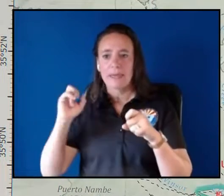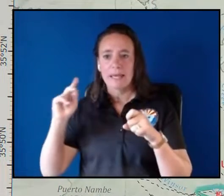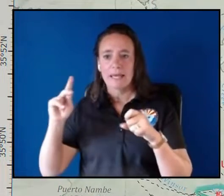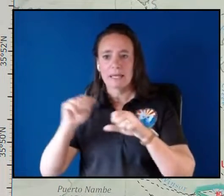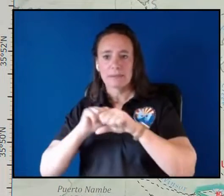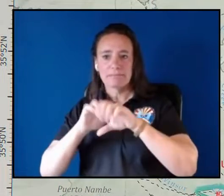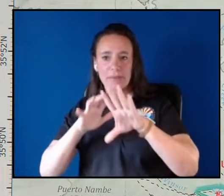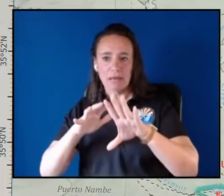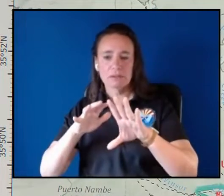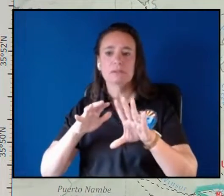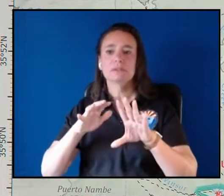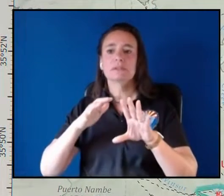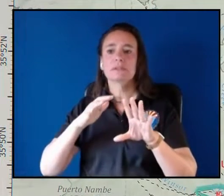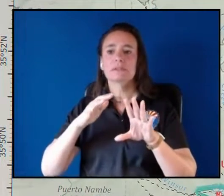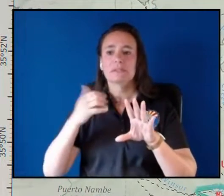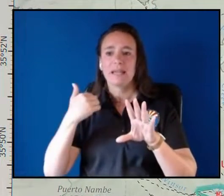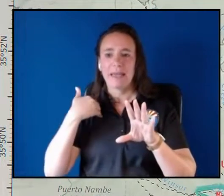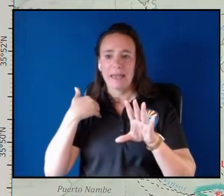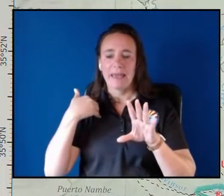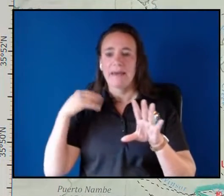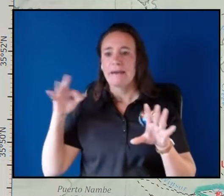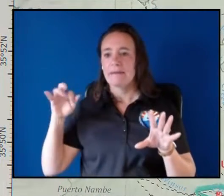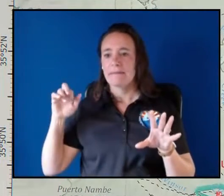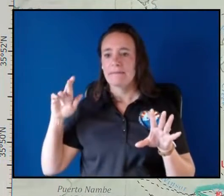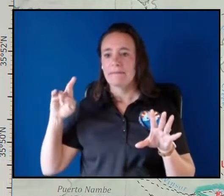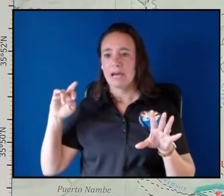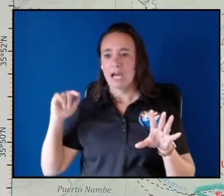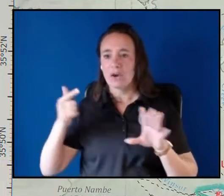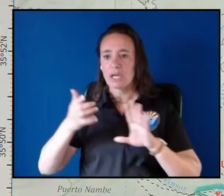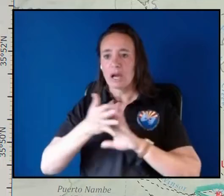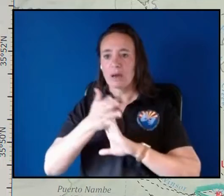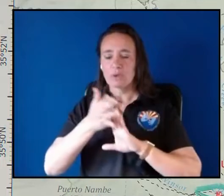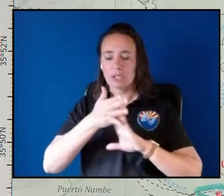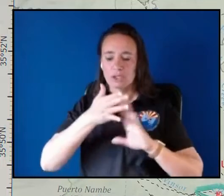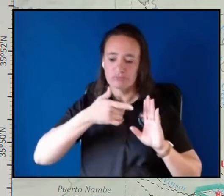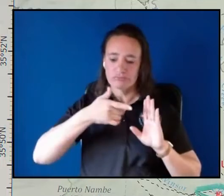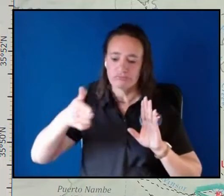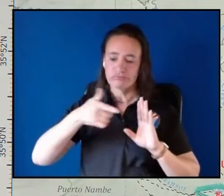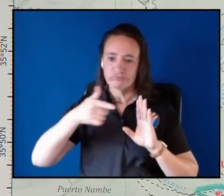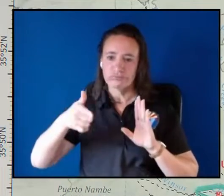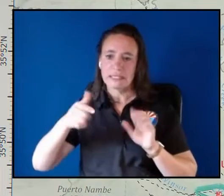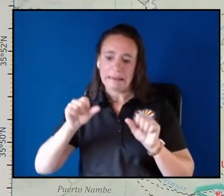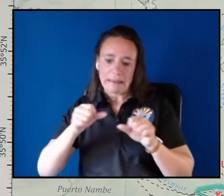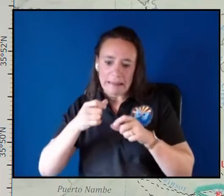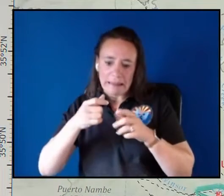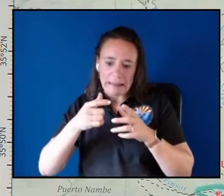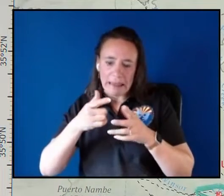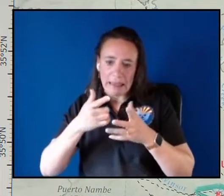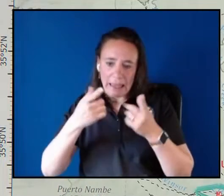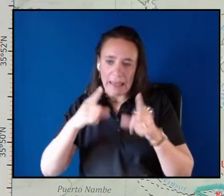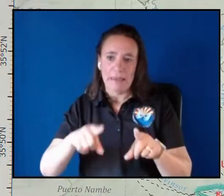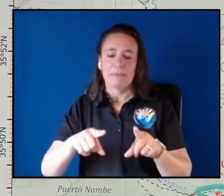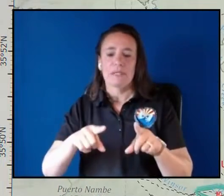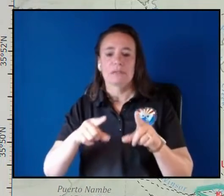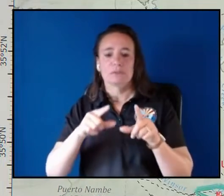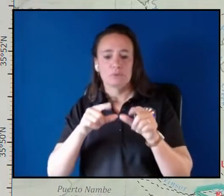could occur today as they continue that along. Again, that's a slow, a slower operation. It's well timed and